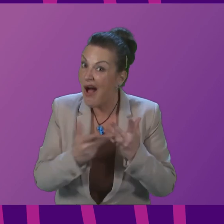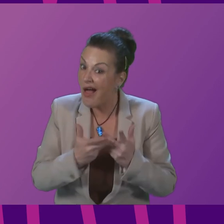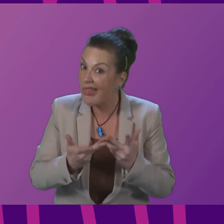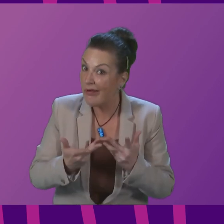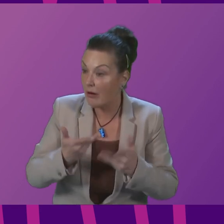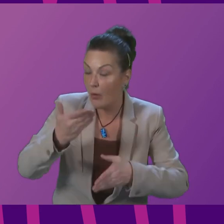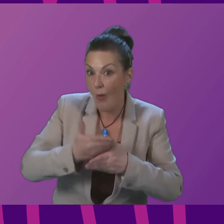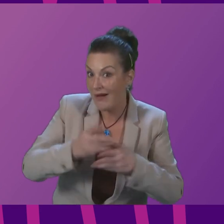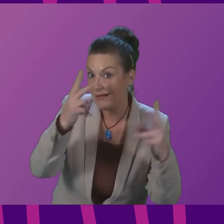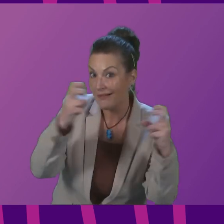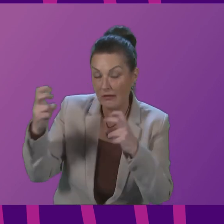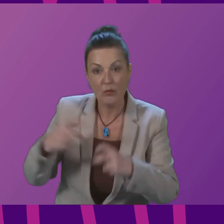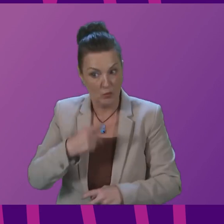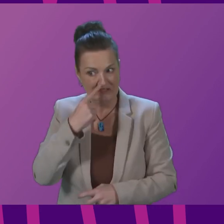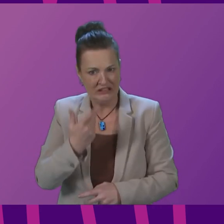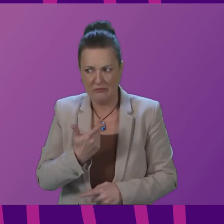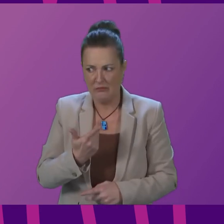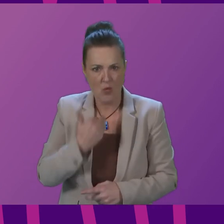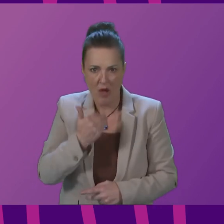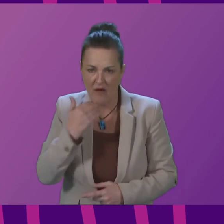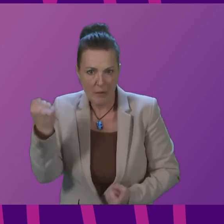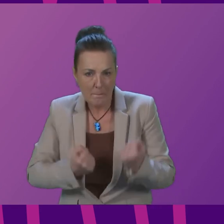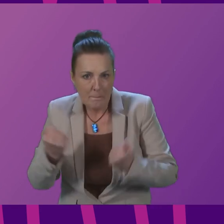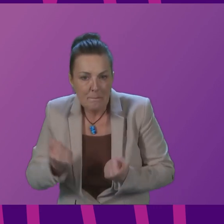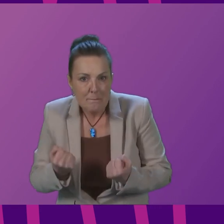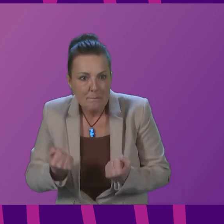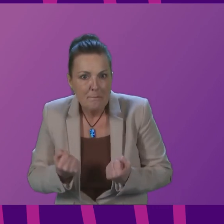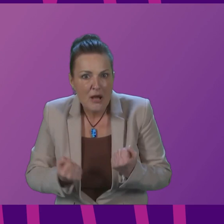We are experiencing shortages of bus drivers and haulage drivers, as well as workers from